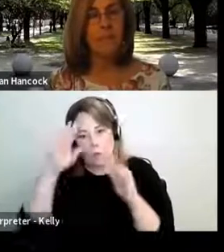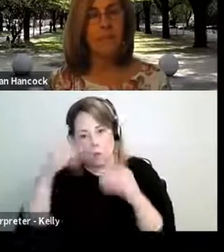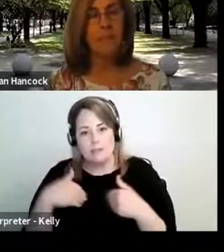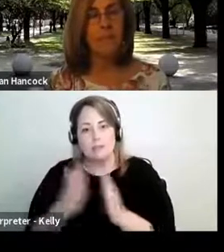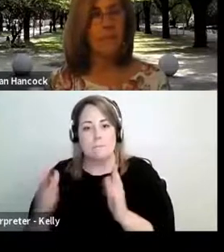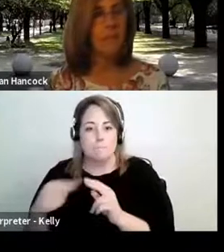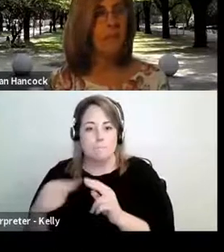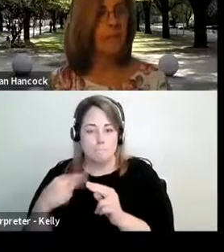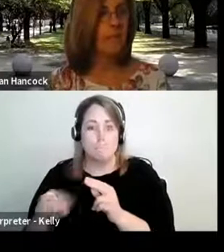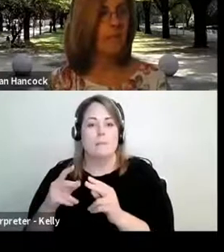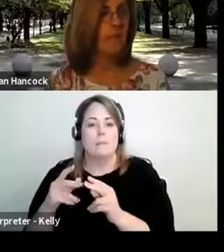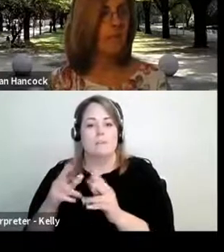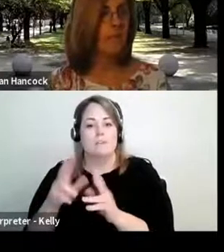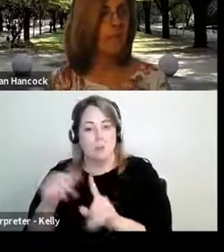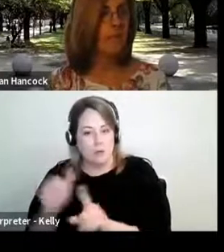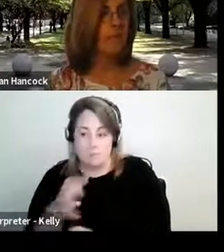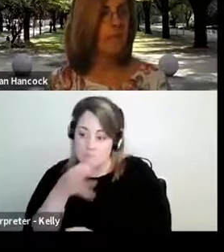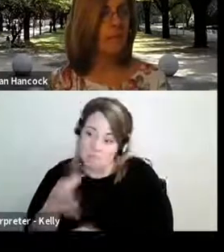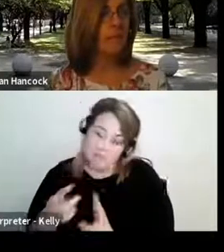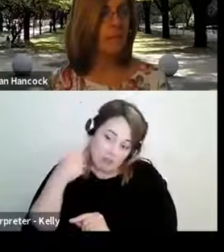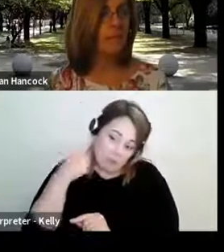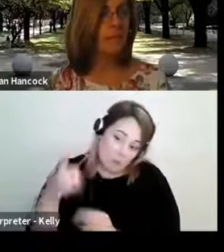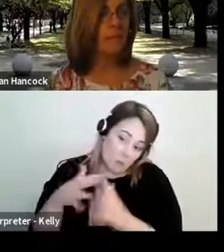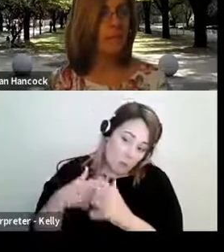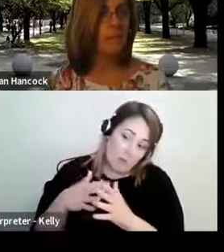ask if they think it’s something that might be helpful and whether they were interested.